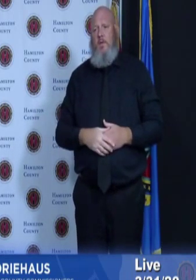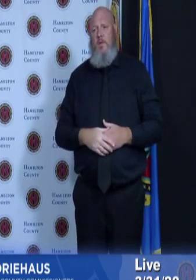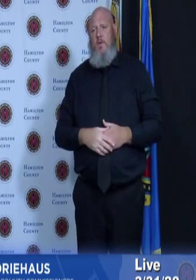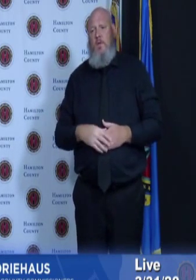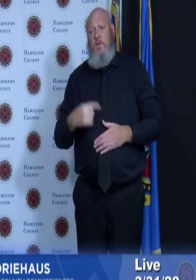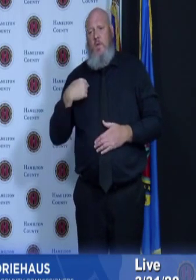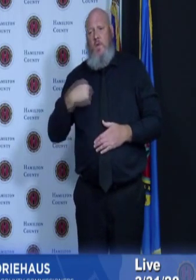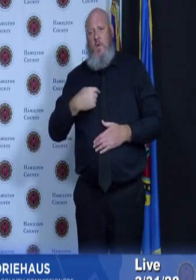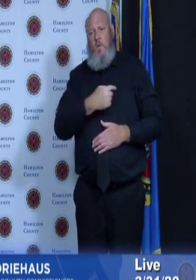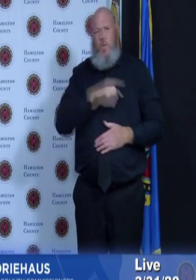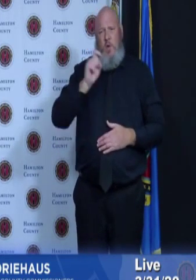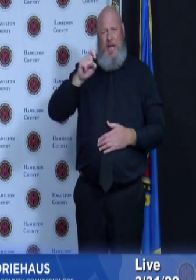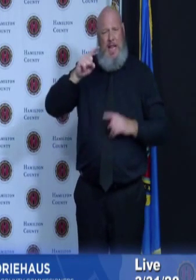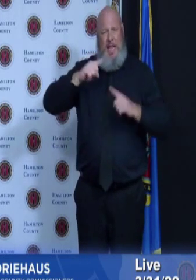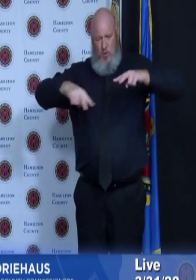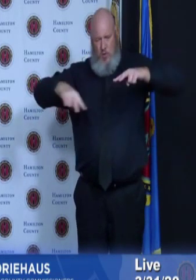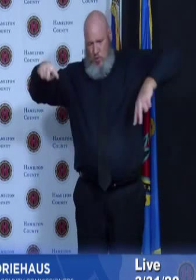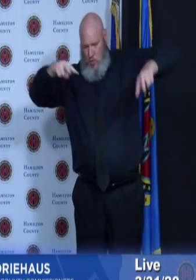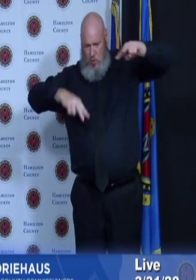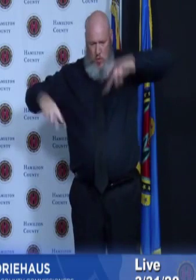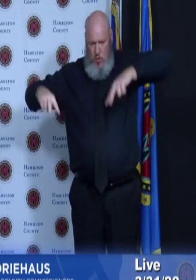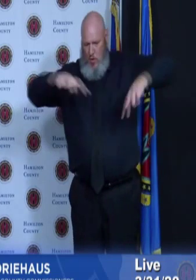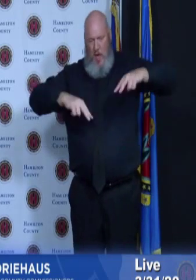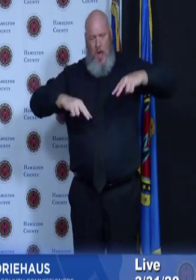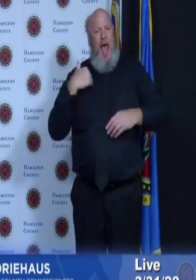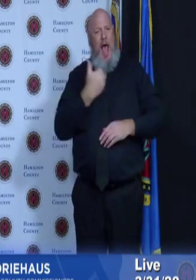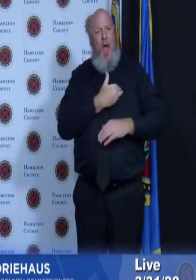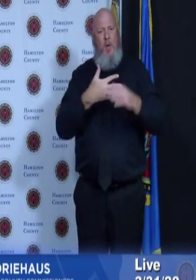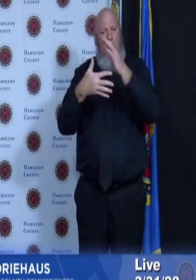you know there are two things really the one question is what kind of reduction